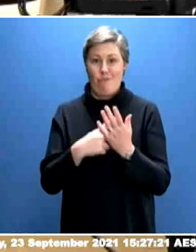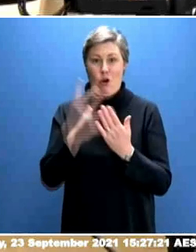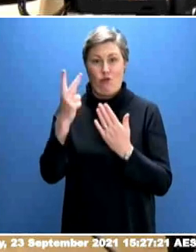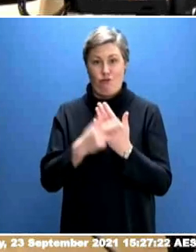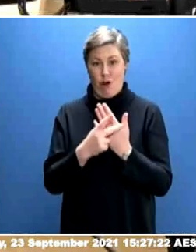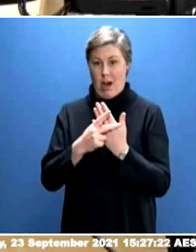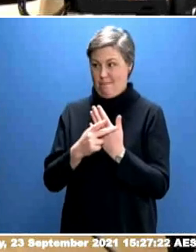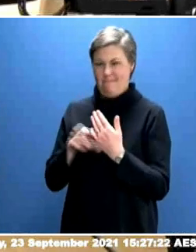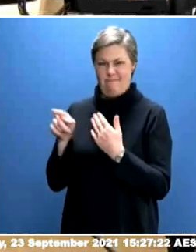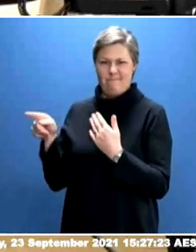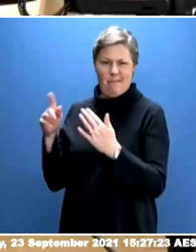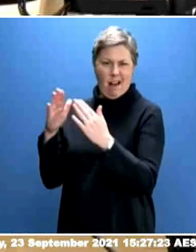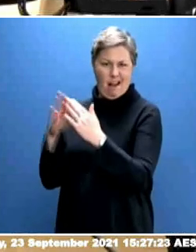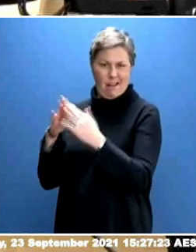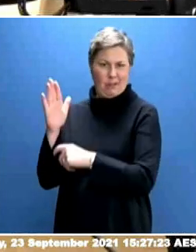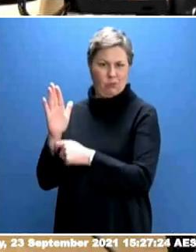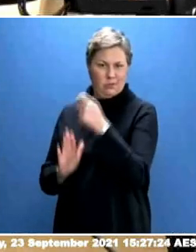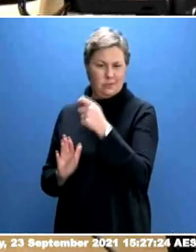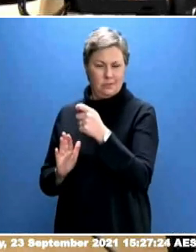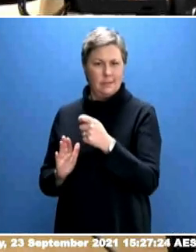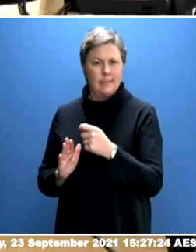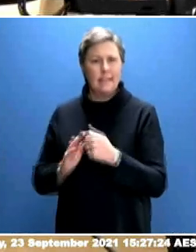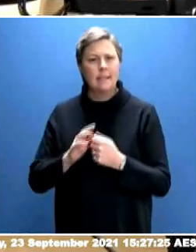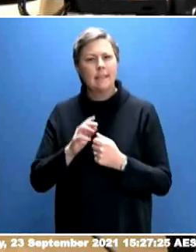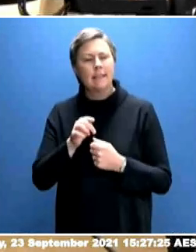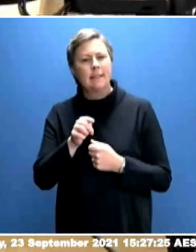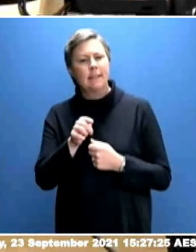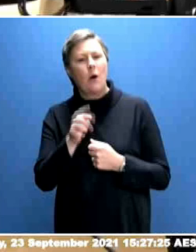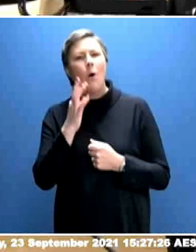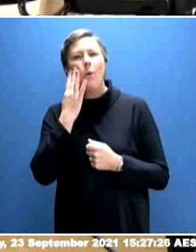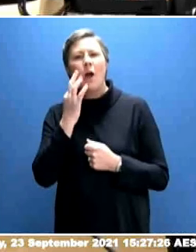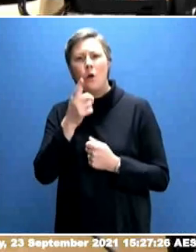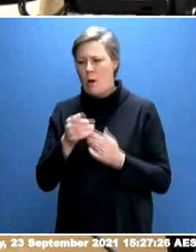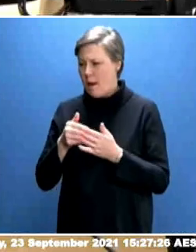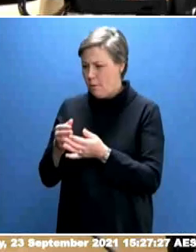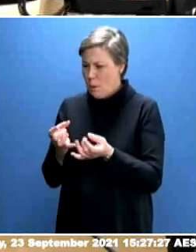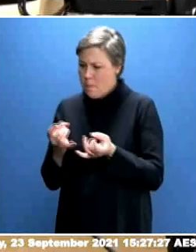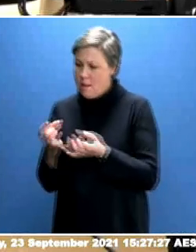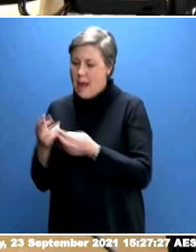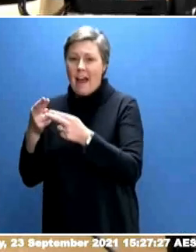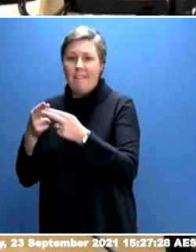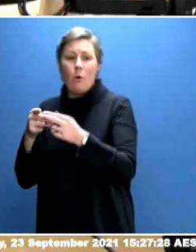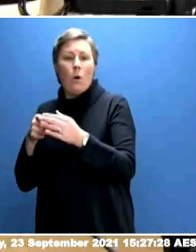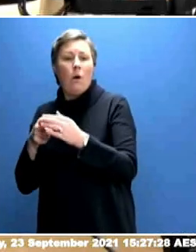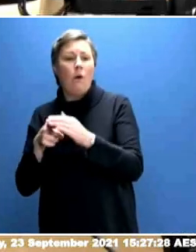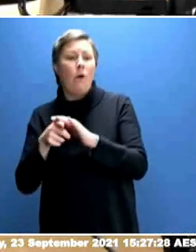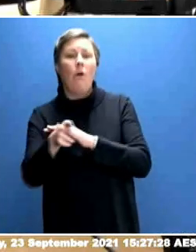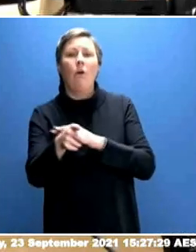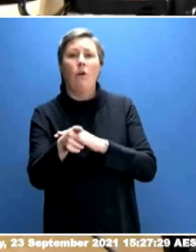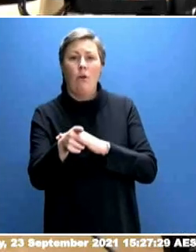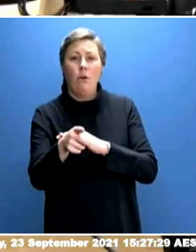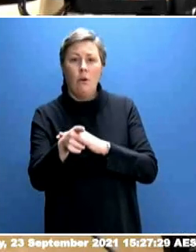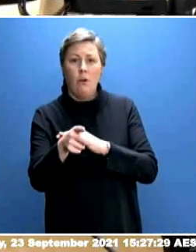I wanted to ask you, as I mentioned, about the transition and what might be done